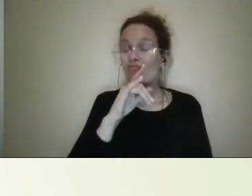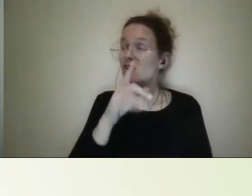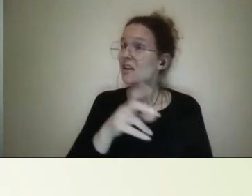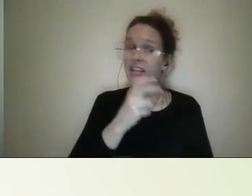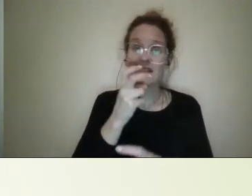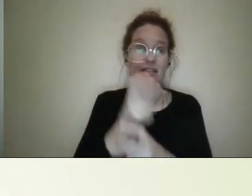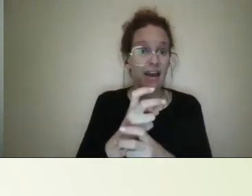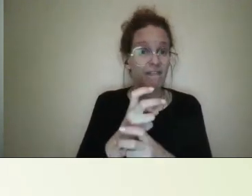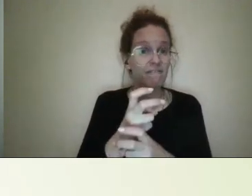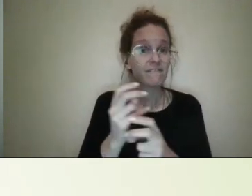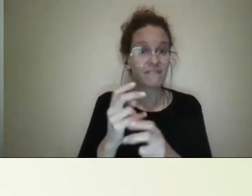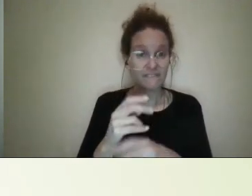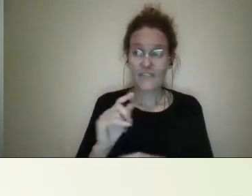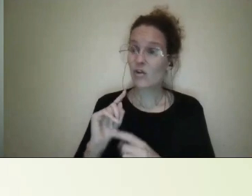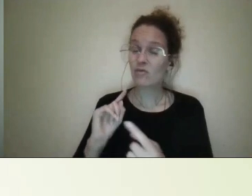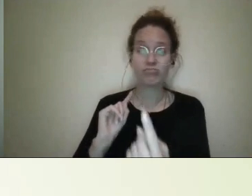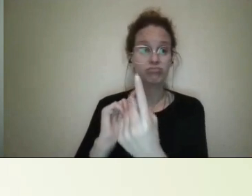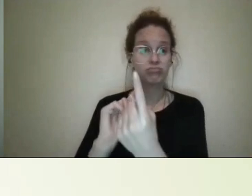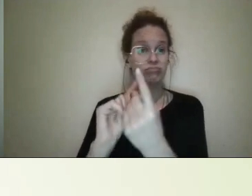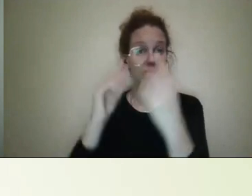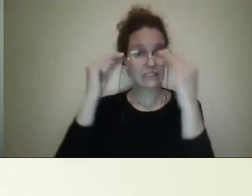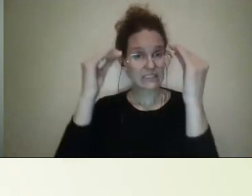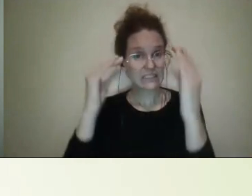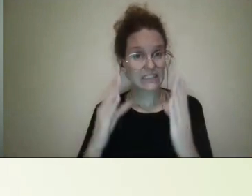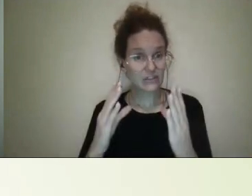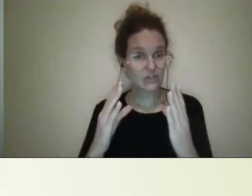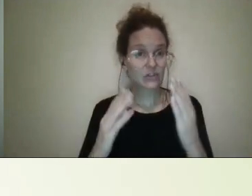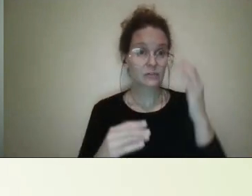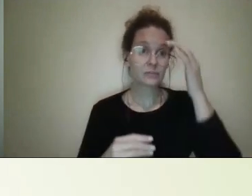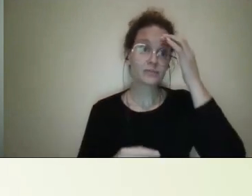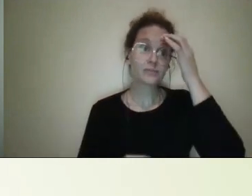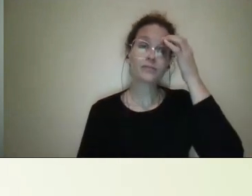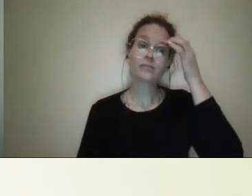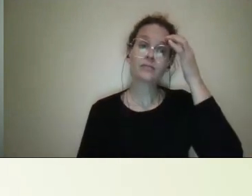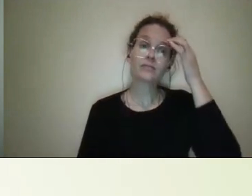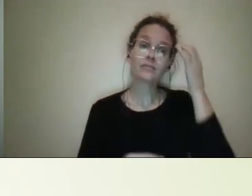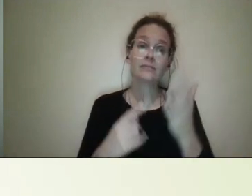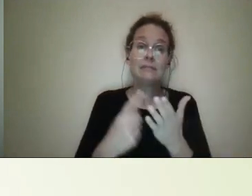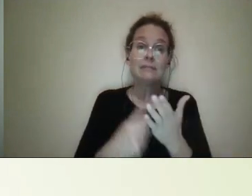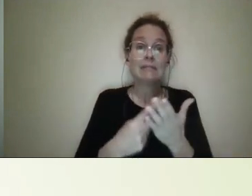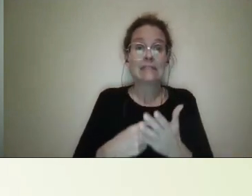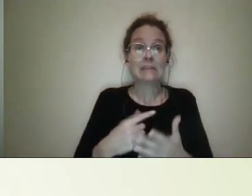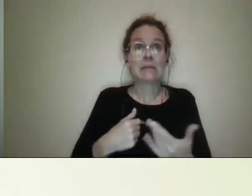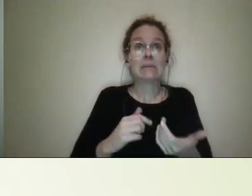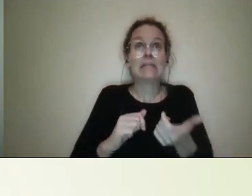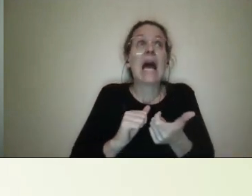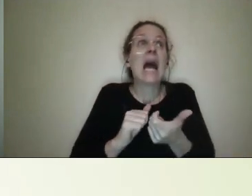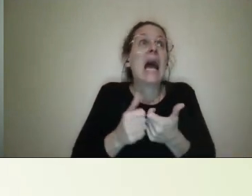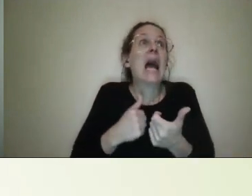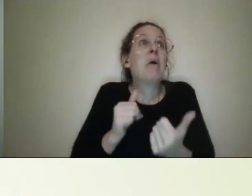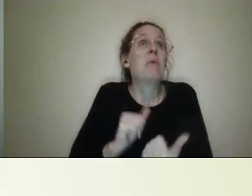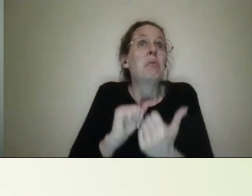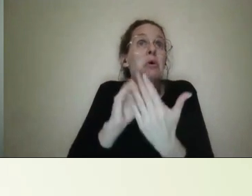Sometimes it could be they just don't know how to talk to a teacher, they may not have